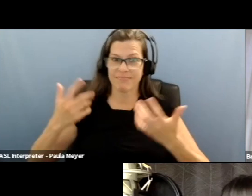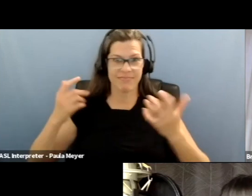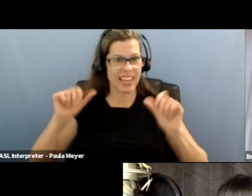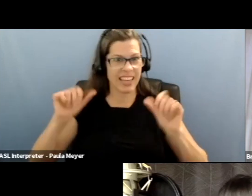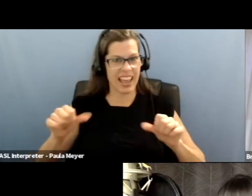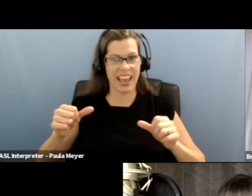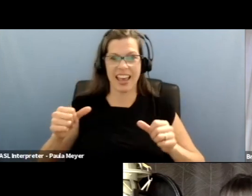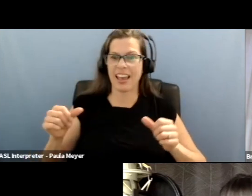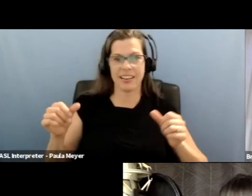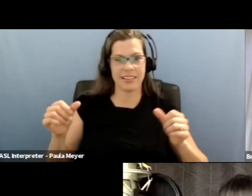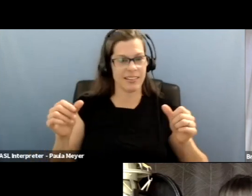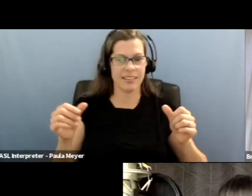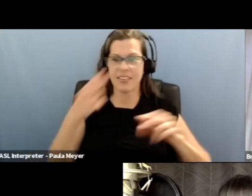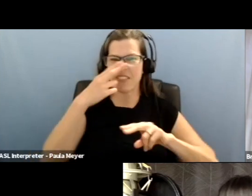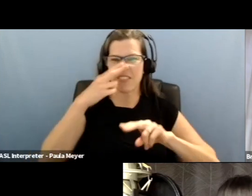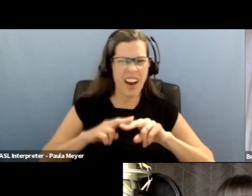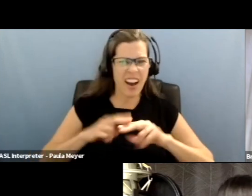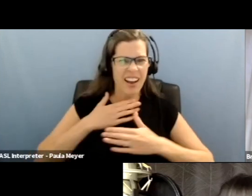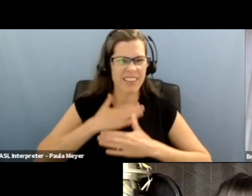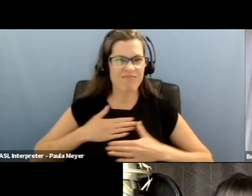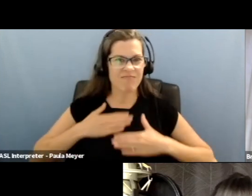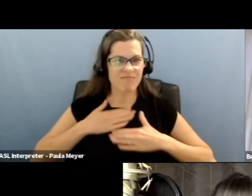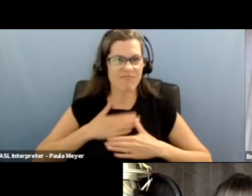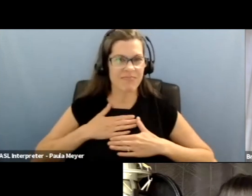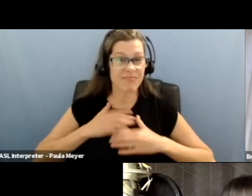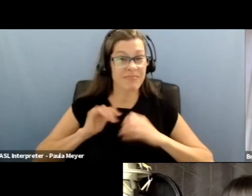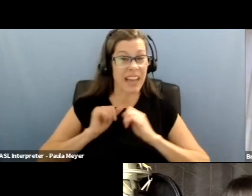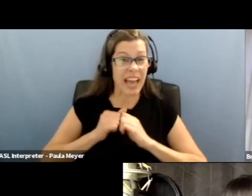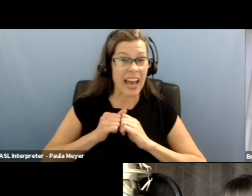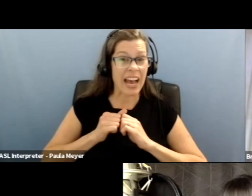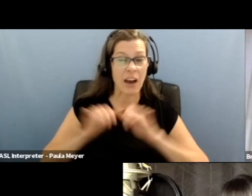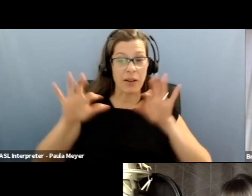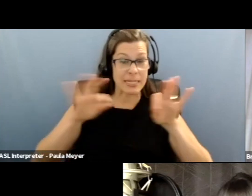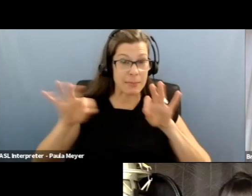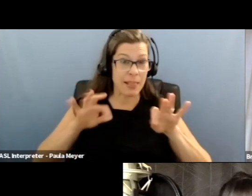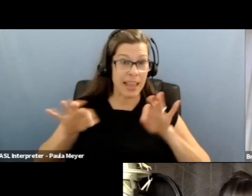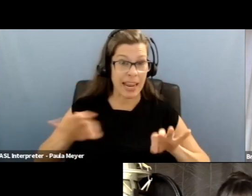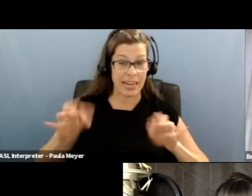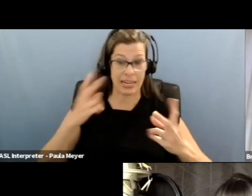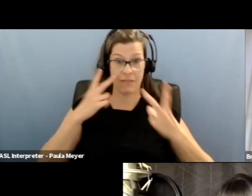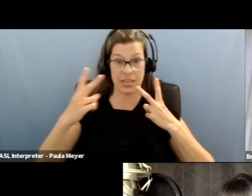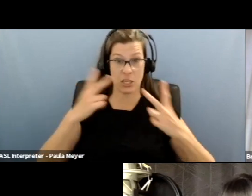how are you verbalizing the visuals? I would suggest I can put a link to it in the chat.